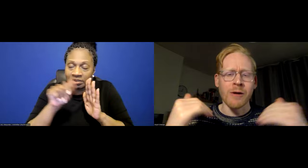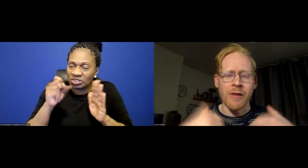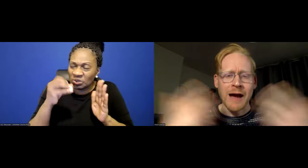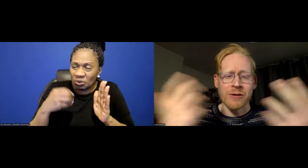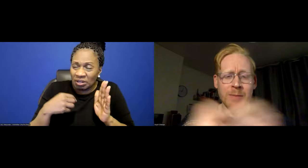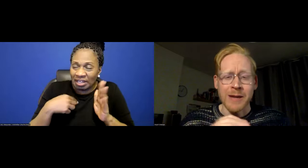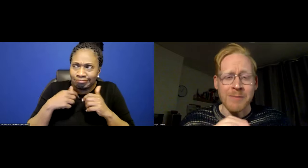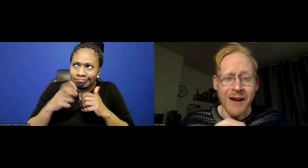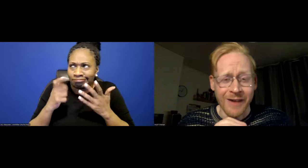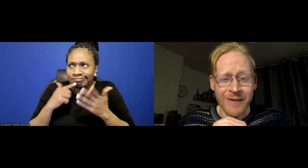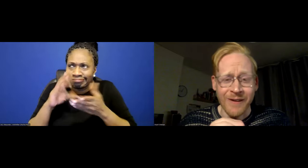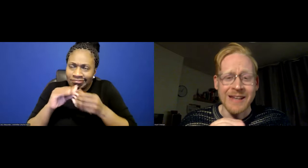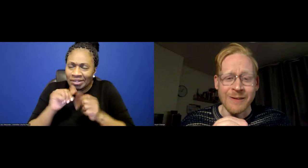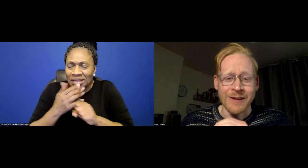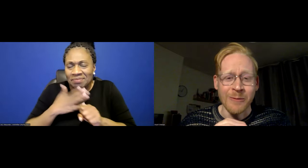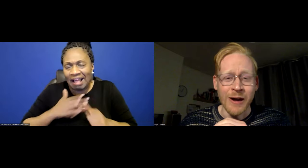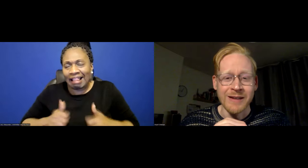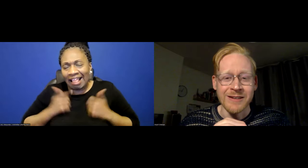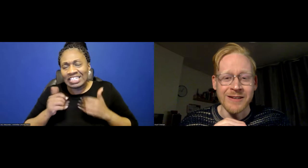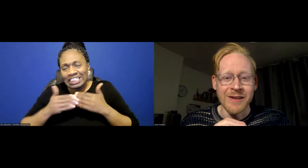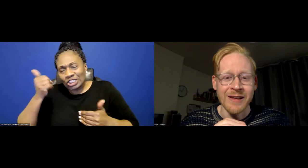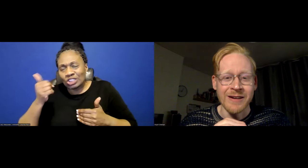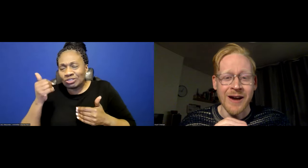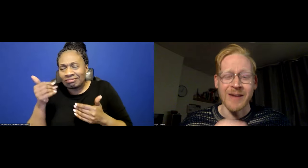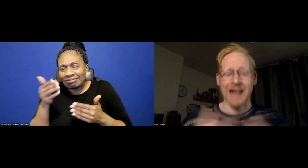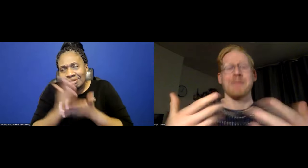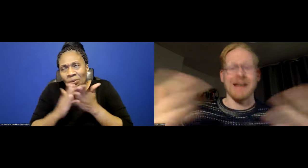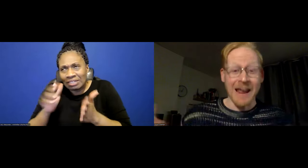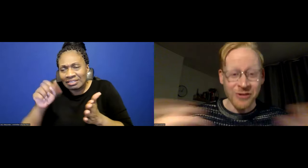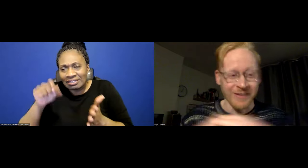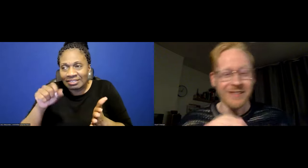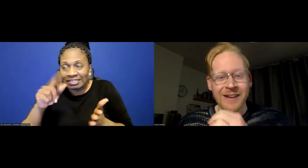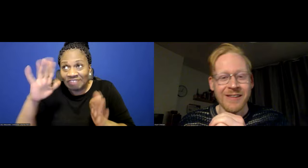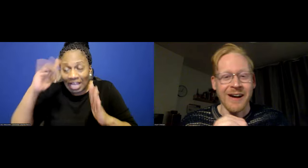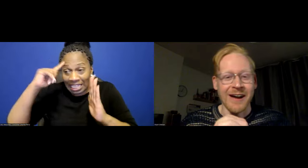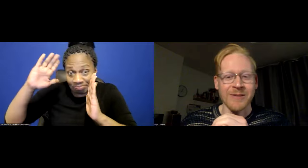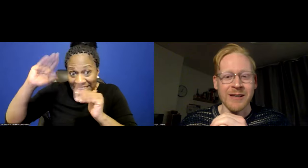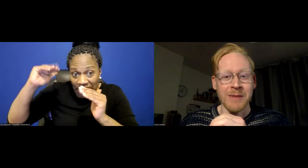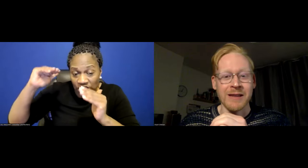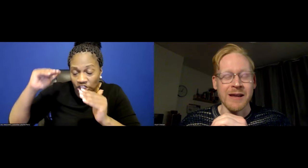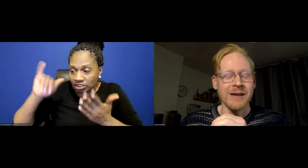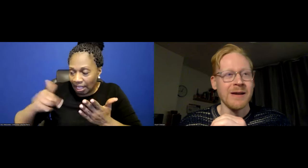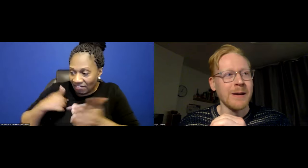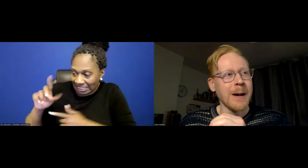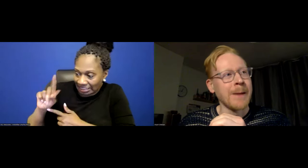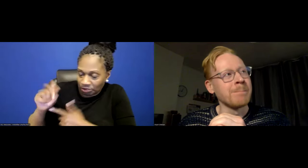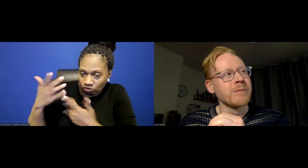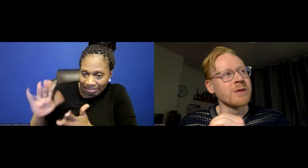that actually makes my life a lot easier in some ways that, you know? There's kind of an expectation that I have a disability. - [Julia] Right.